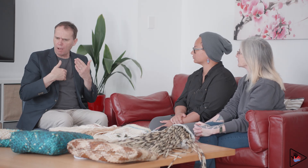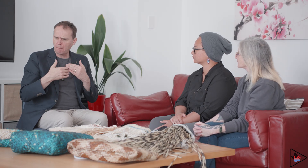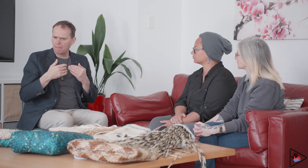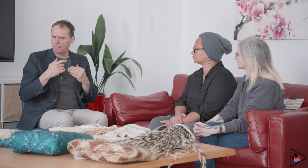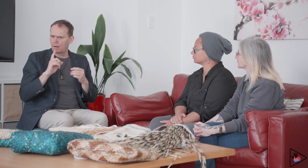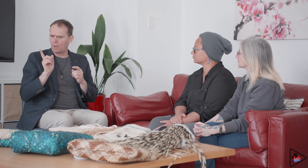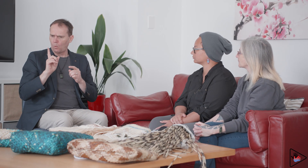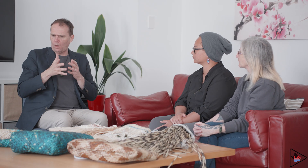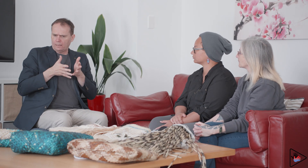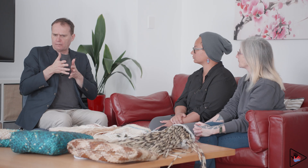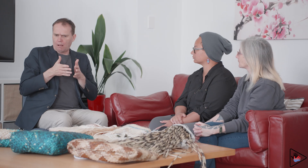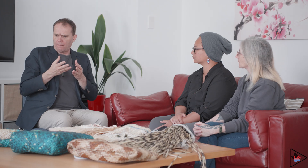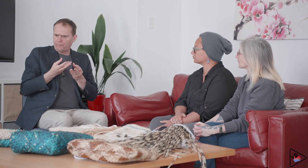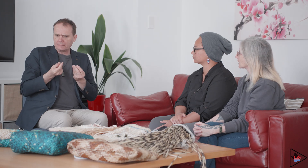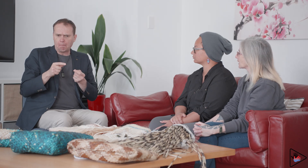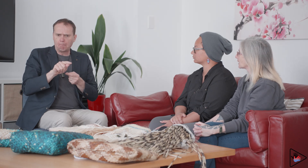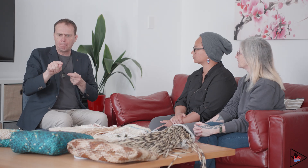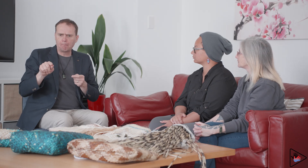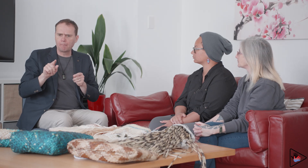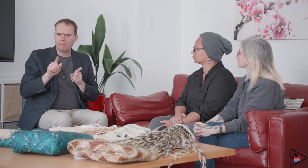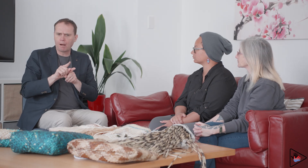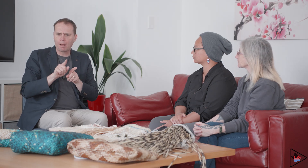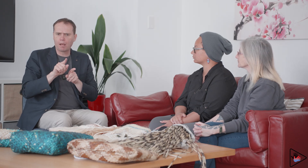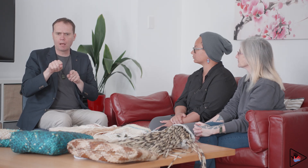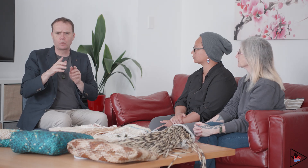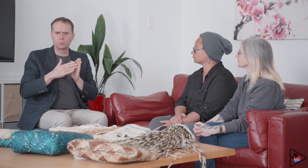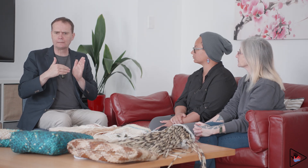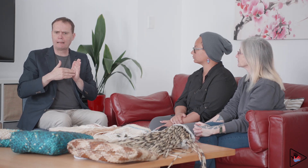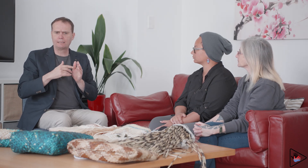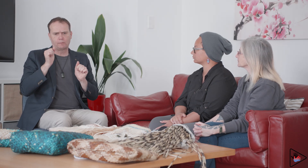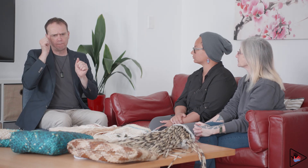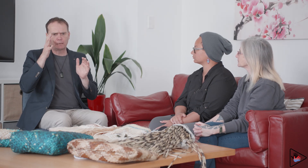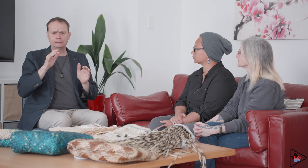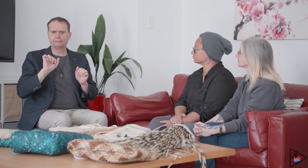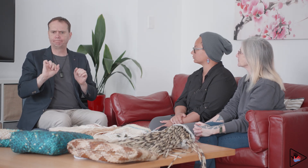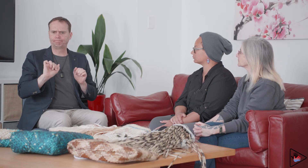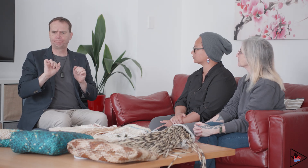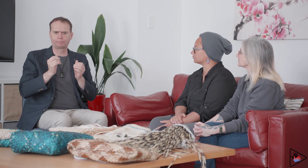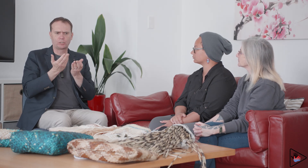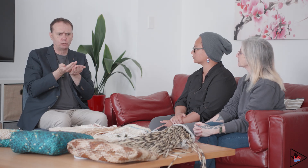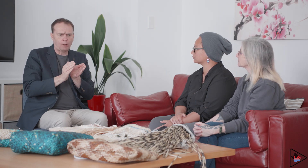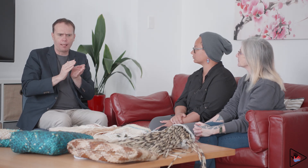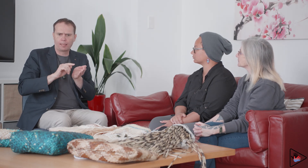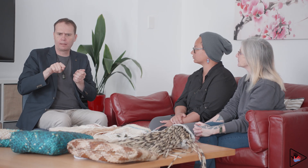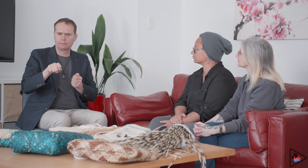communicating these concepts. Can you tell us a bit more about some of the signs you developed?